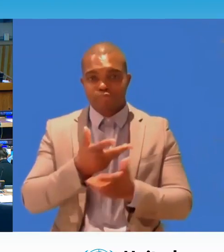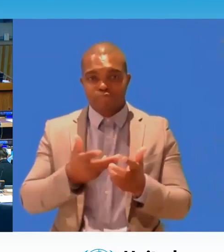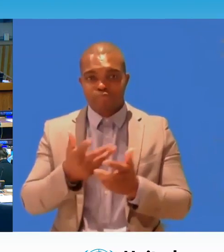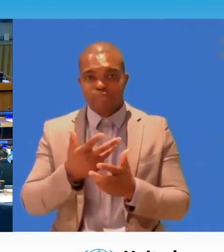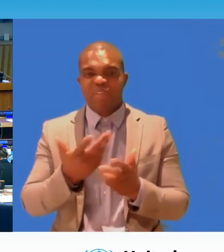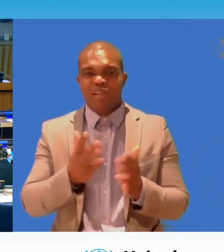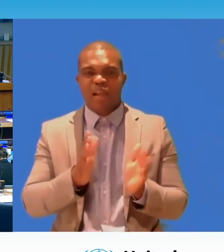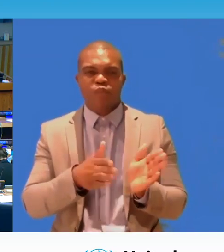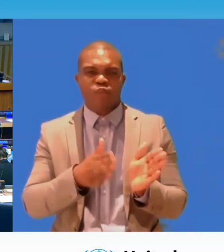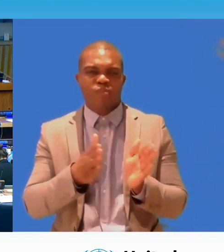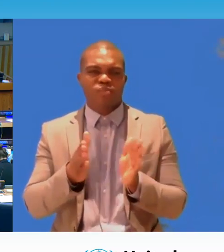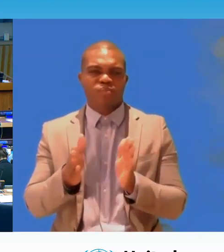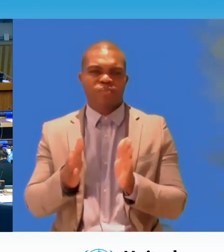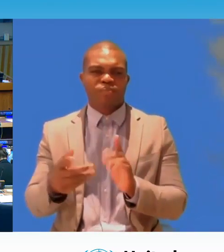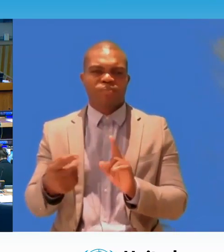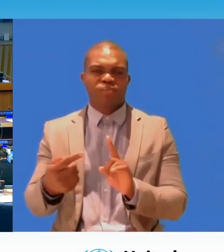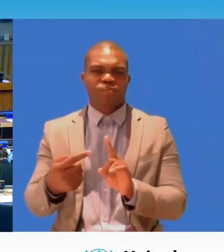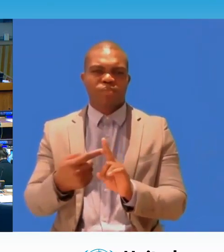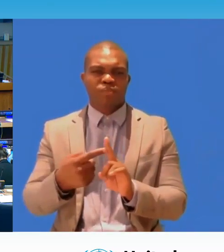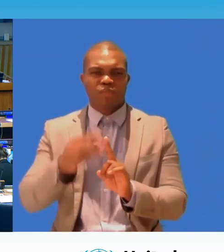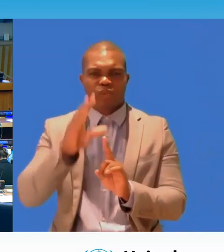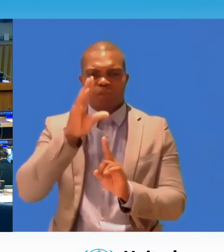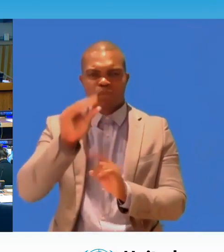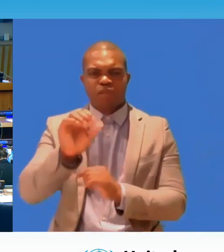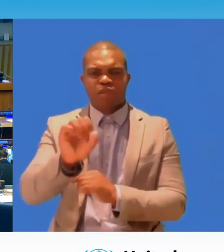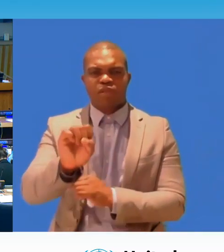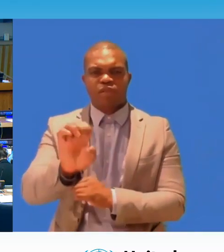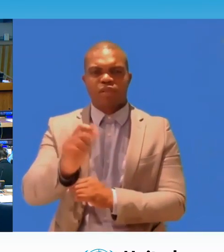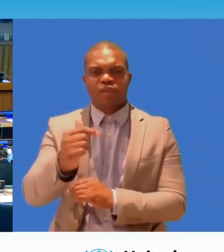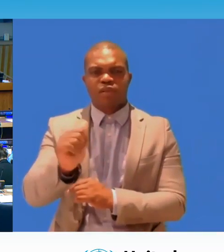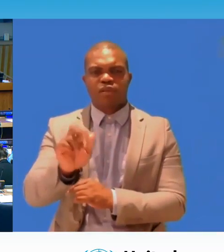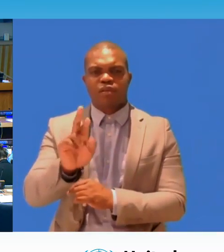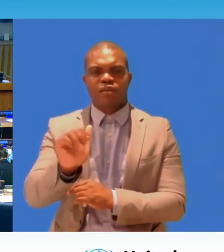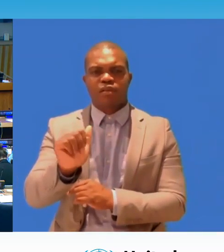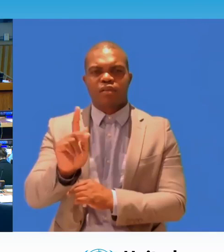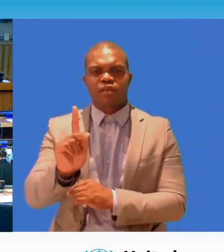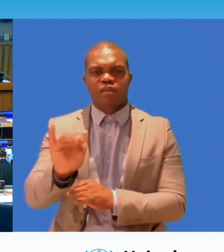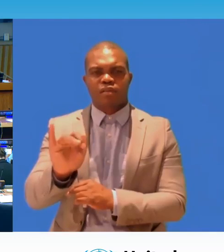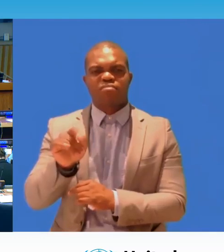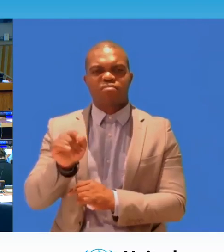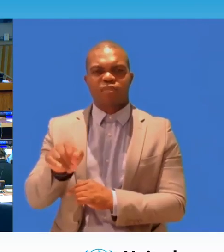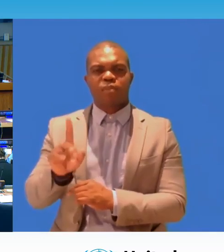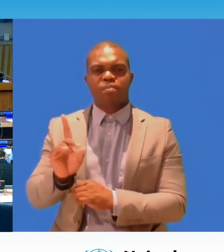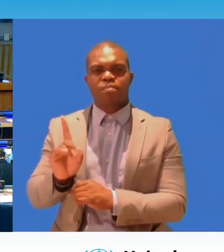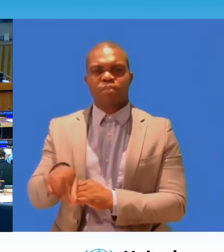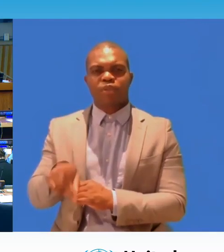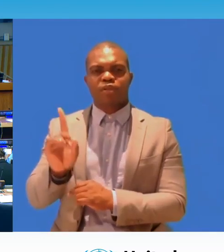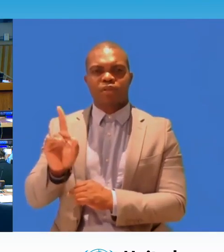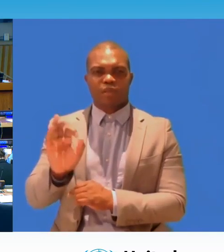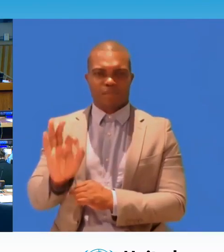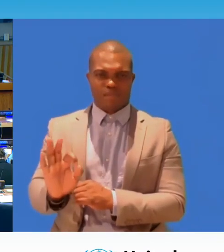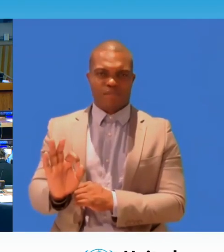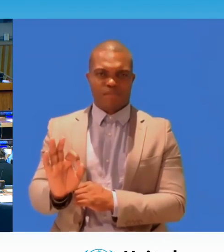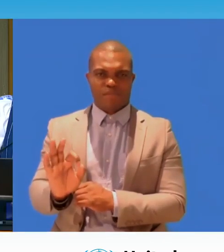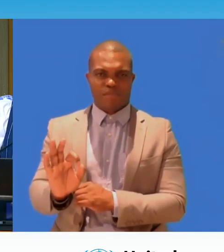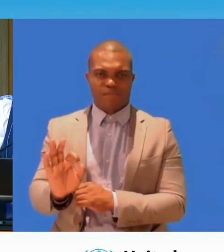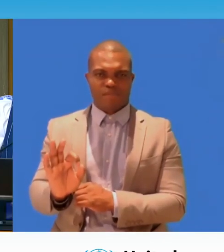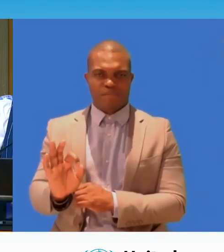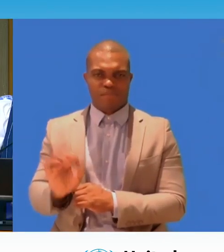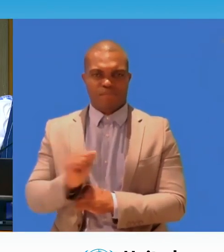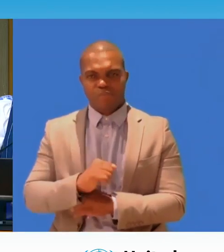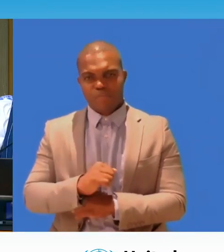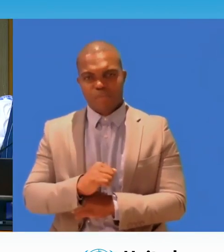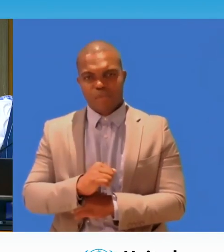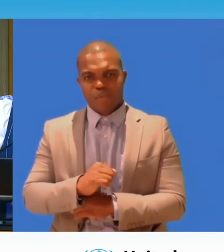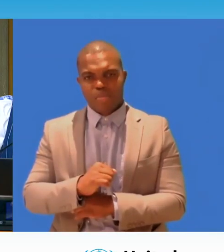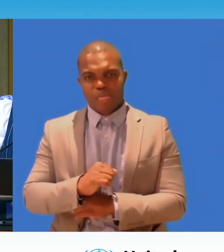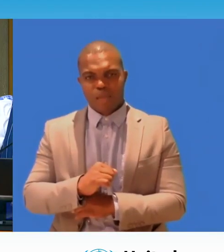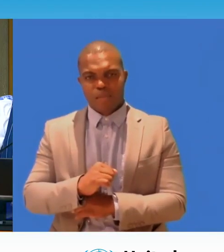disability Forum Mr makana it's our uh honor to have you here with us today you have the floor